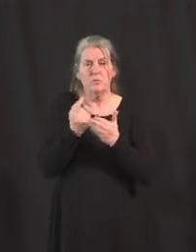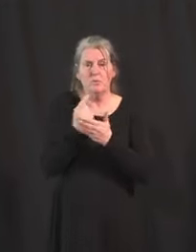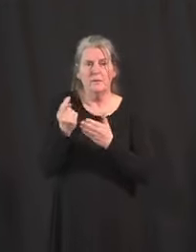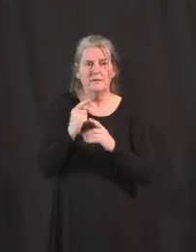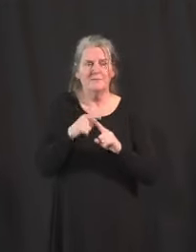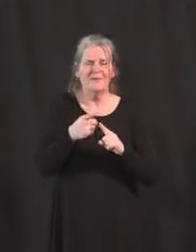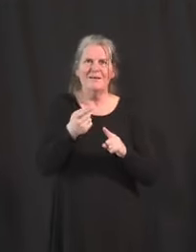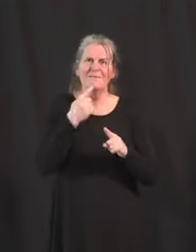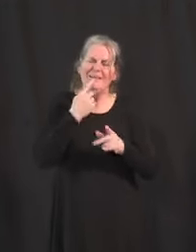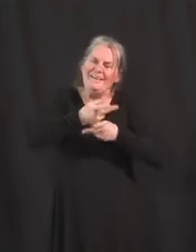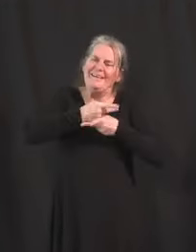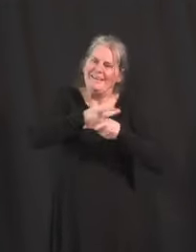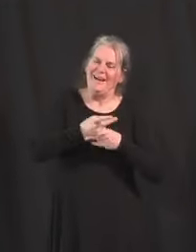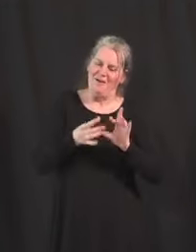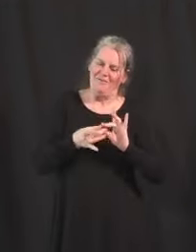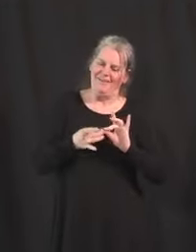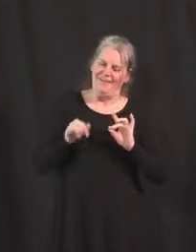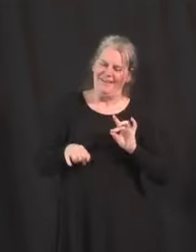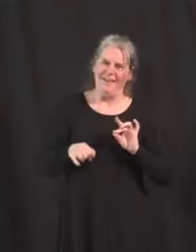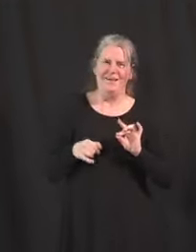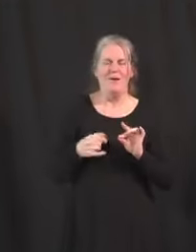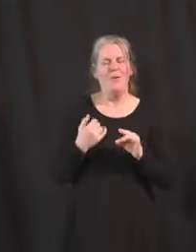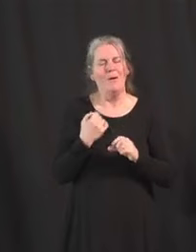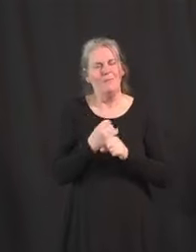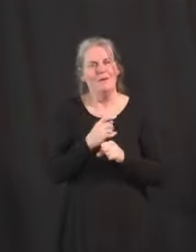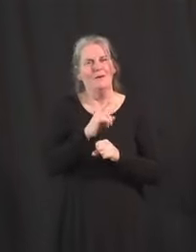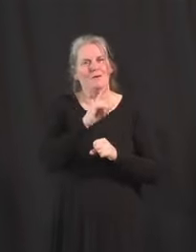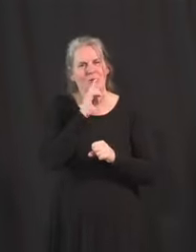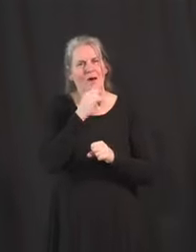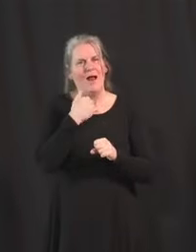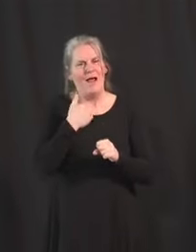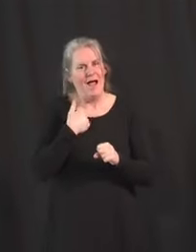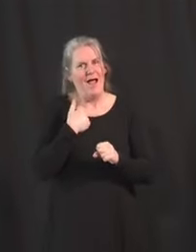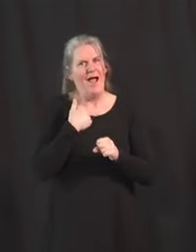TREPIDATION I SAY THAT. WE WANT TO MAKE SURE THAT WE'RE